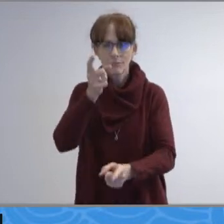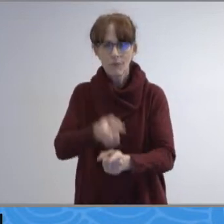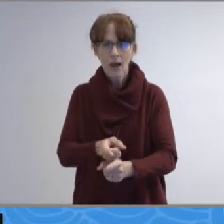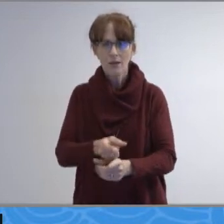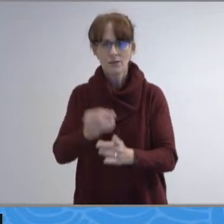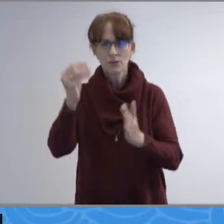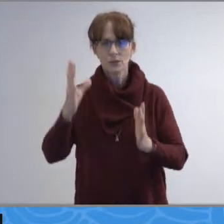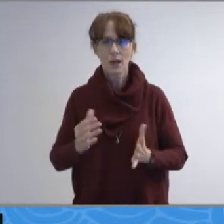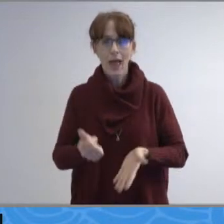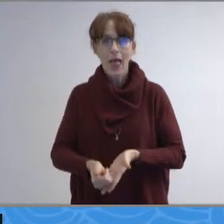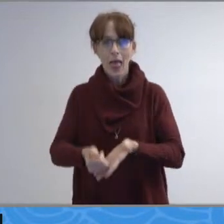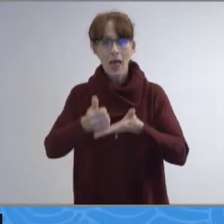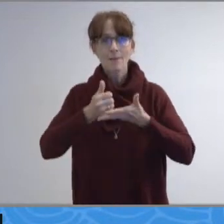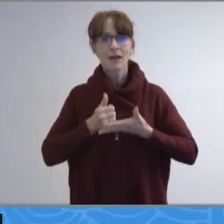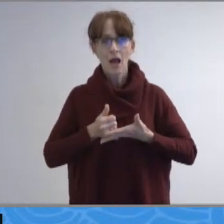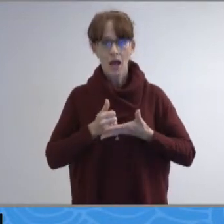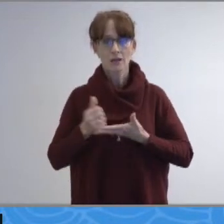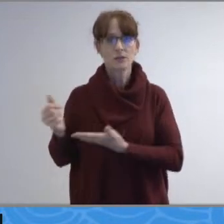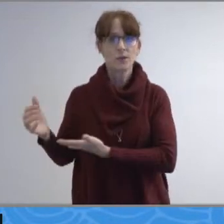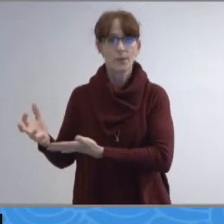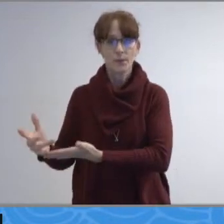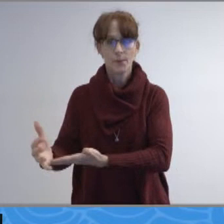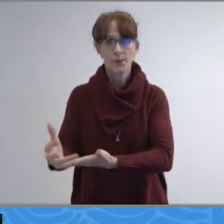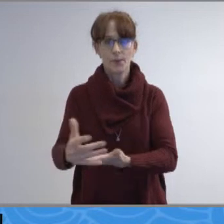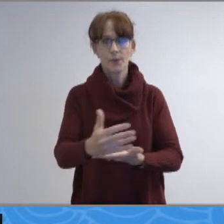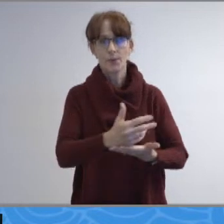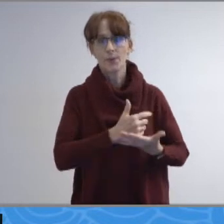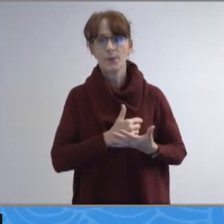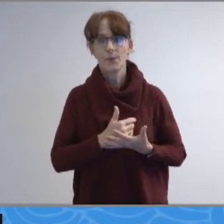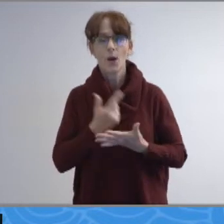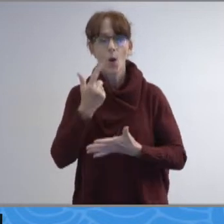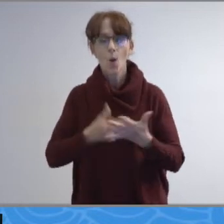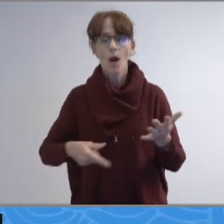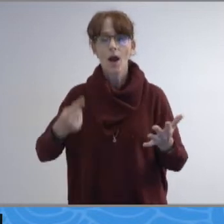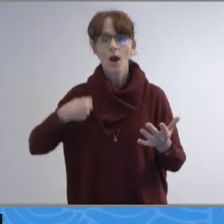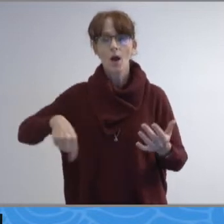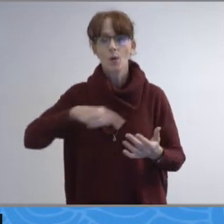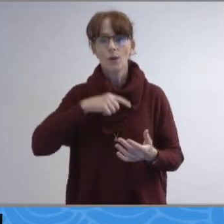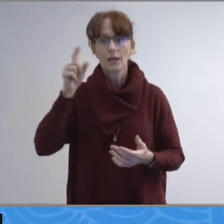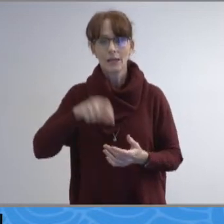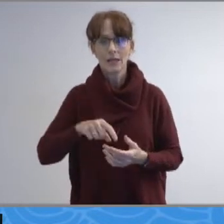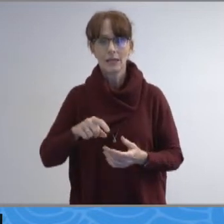helping us to gather the information we need to target their needs.